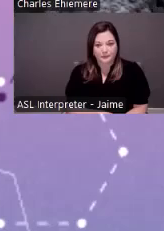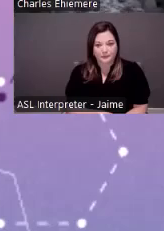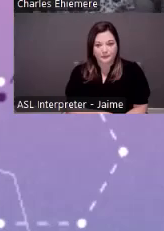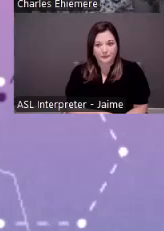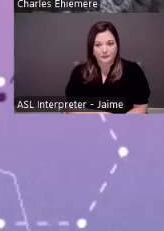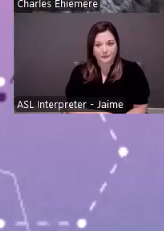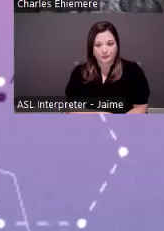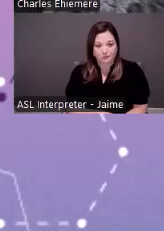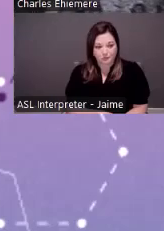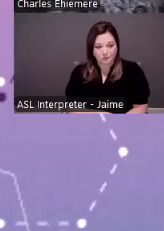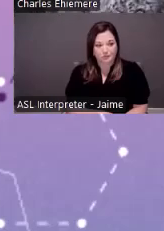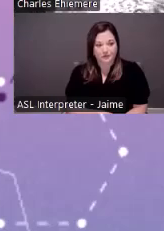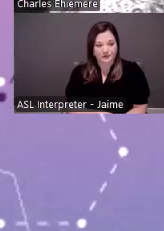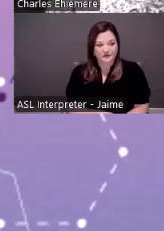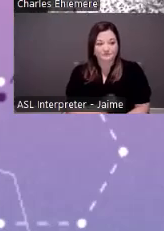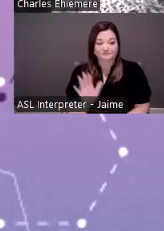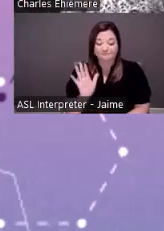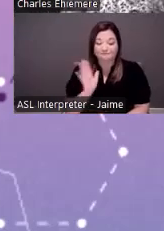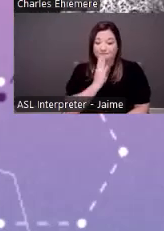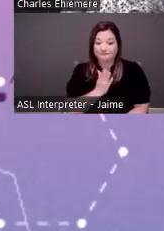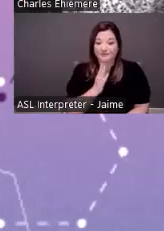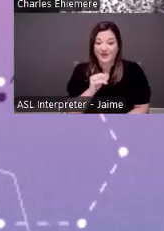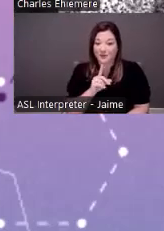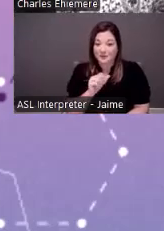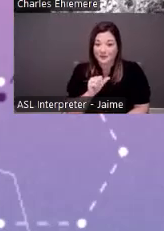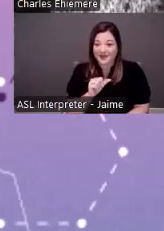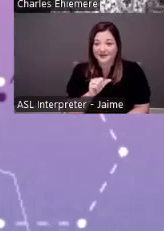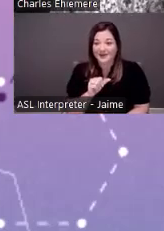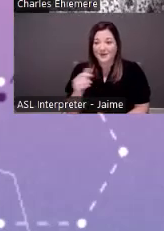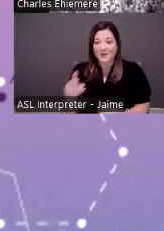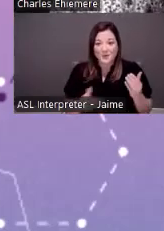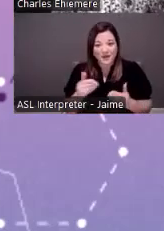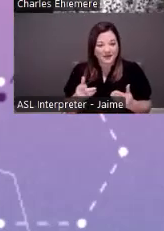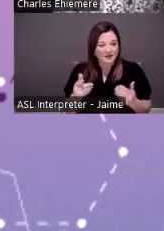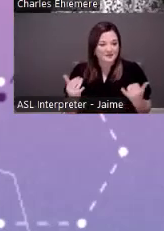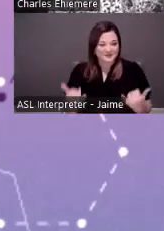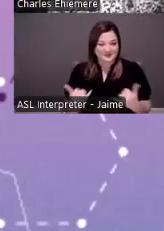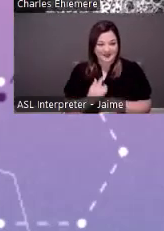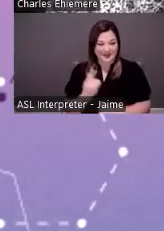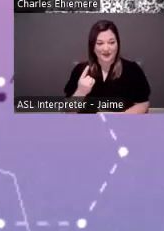Yeah. Thank you, Amanda, and welcome everyone to this day three.